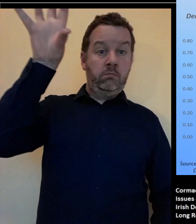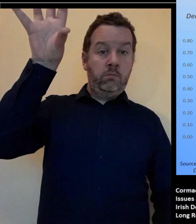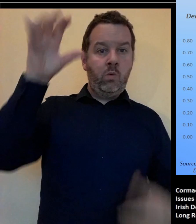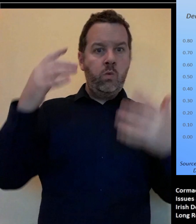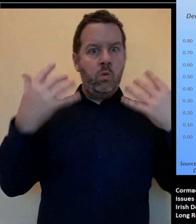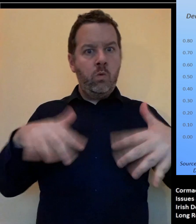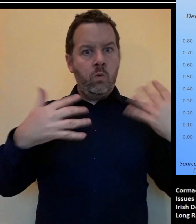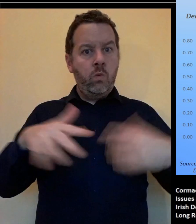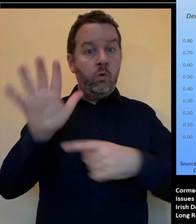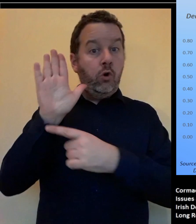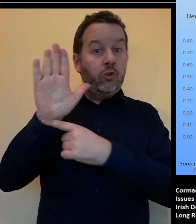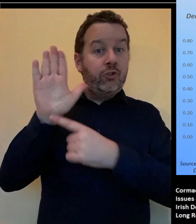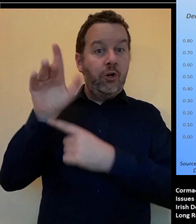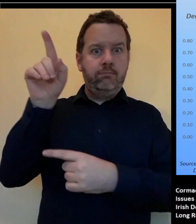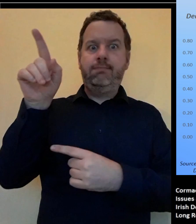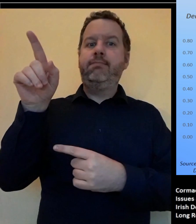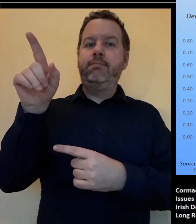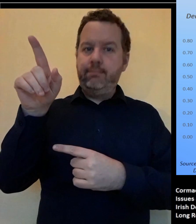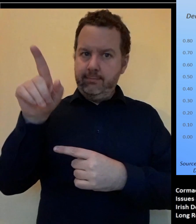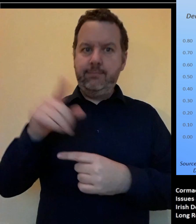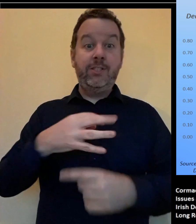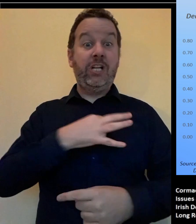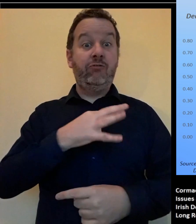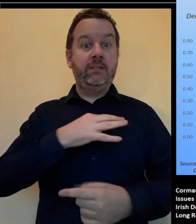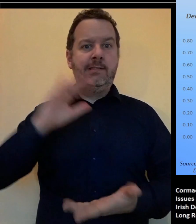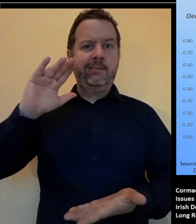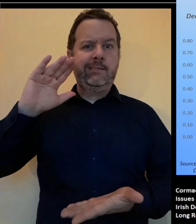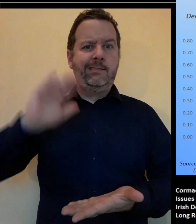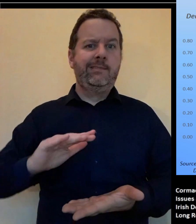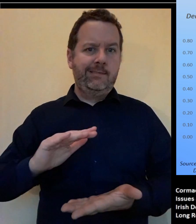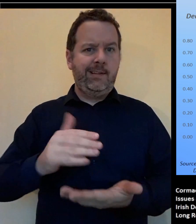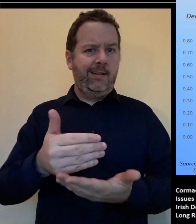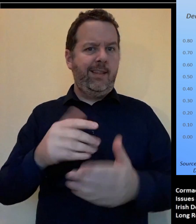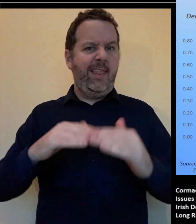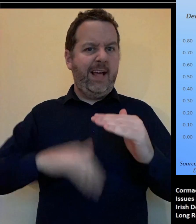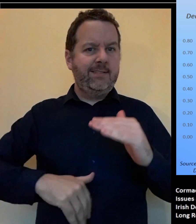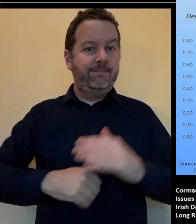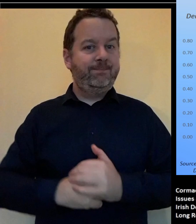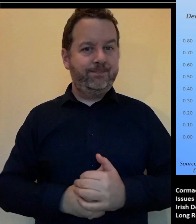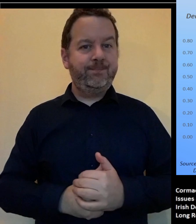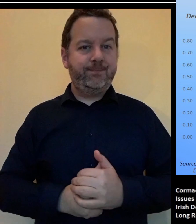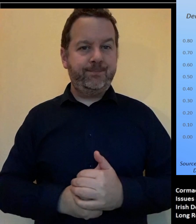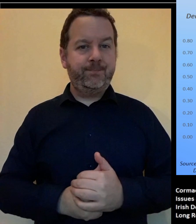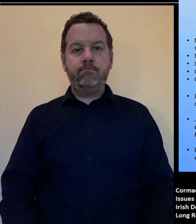Ulster guardians were markedly less generous in this aspect of relief.